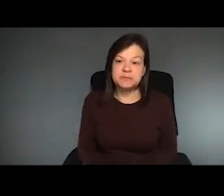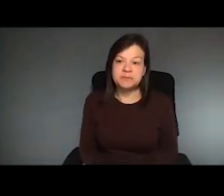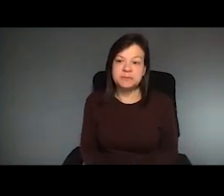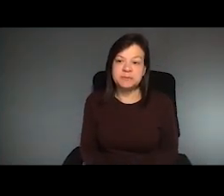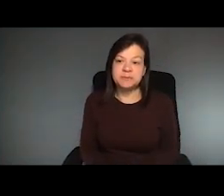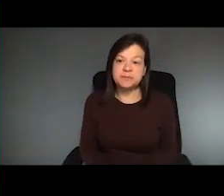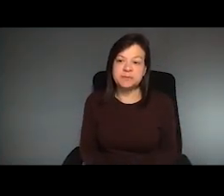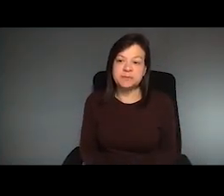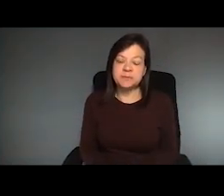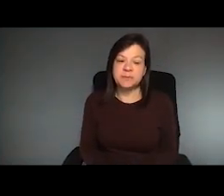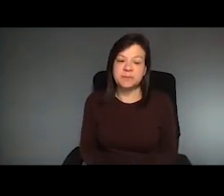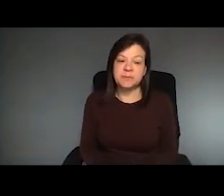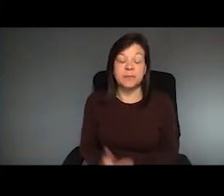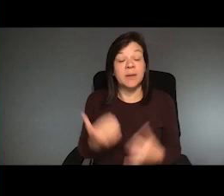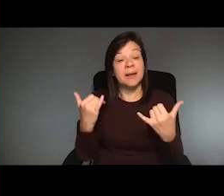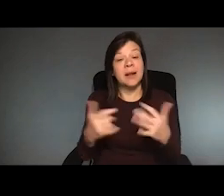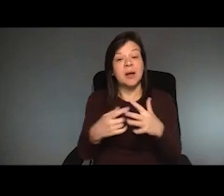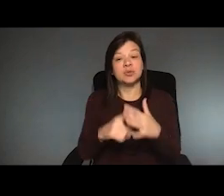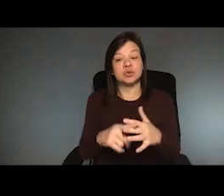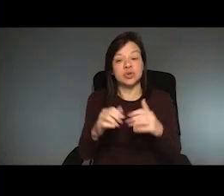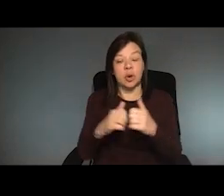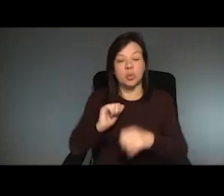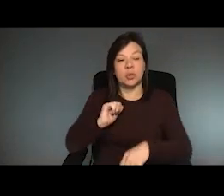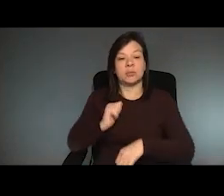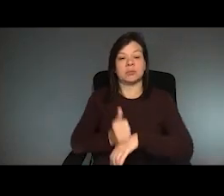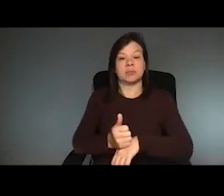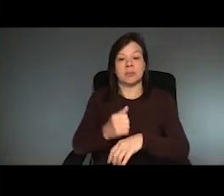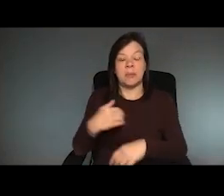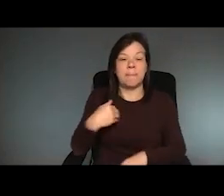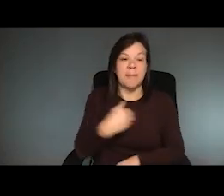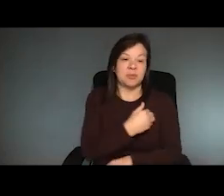NOW, BEGIN WITH ENABLING MEMBERSHIPS WITH SELF REGISTRATION.